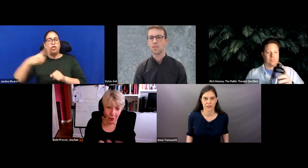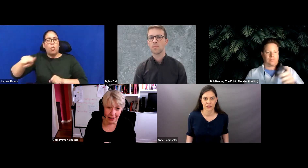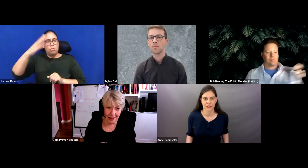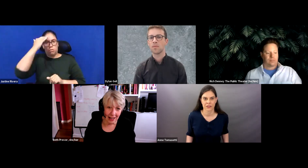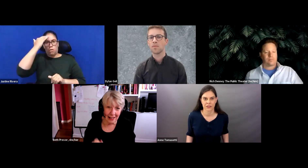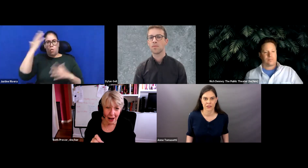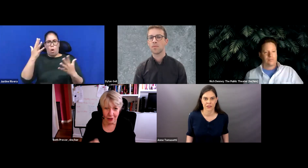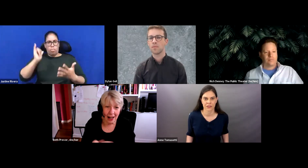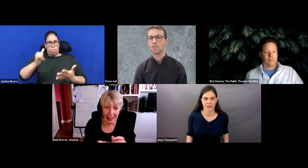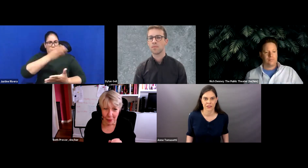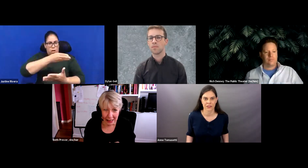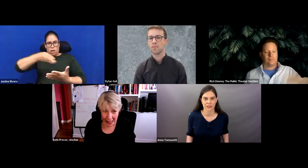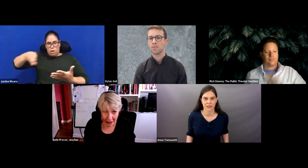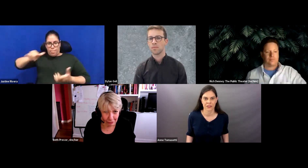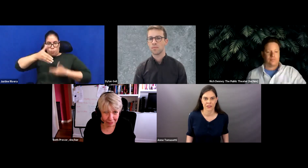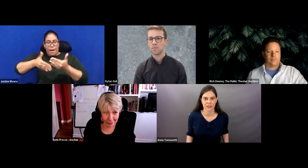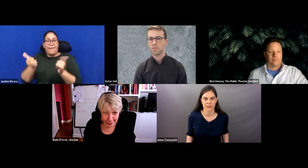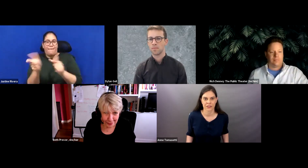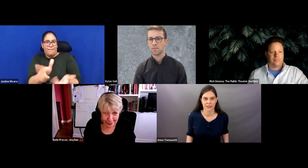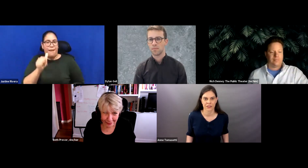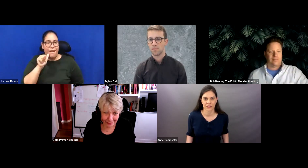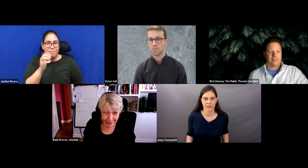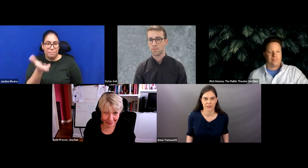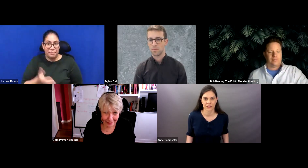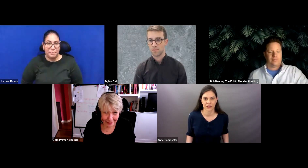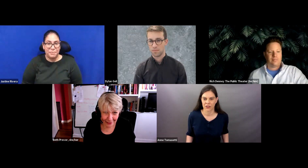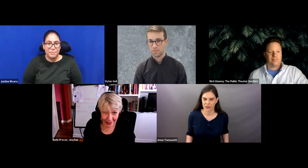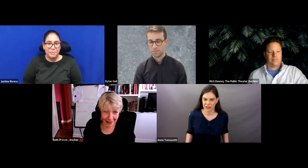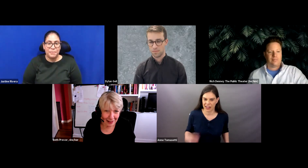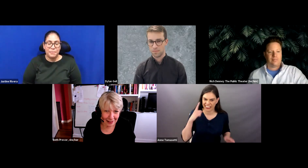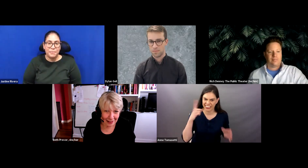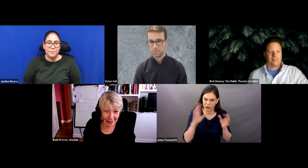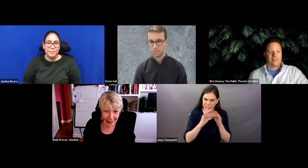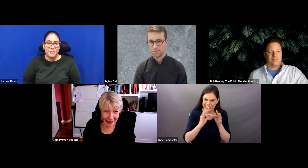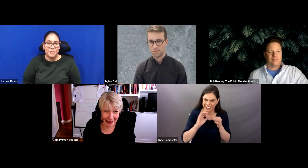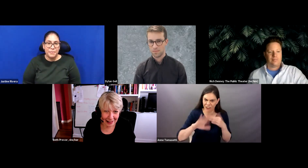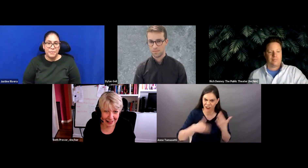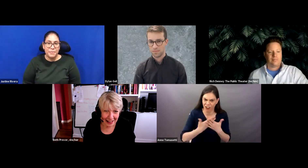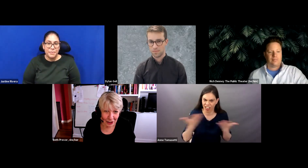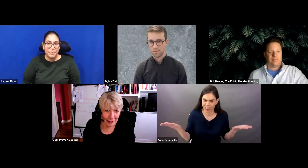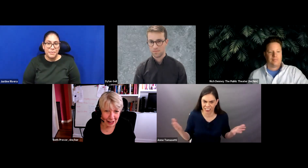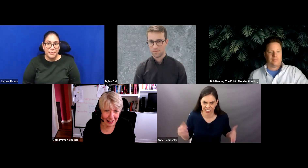of the process, and now I'll give it back to Anne. Did I do everything?